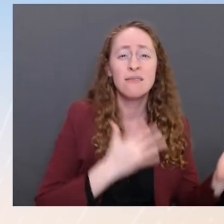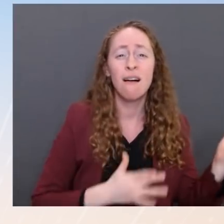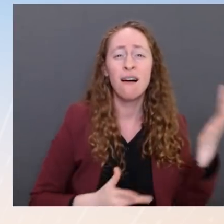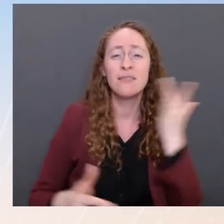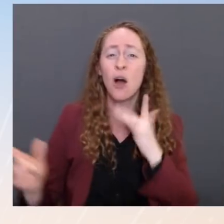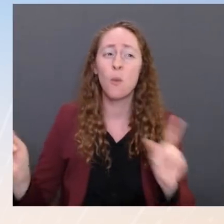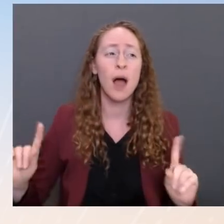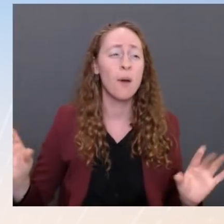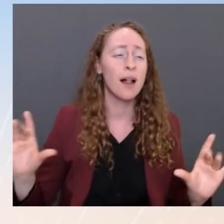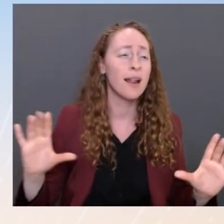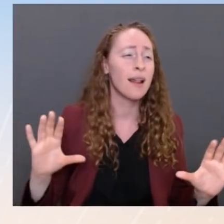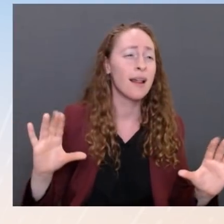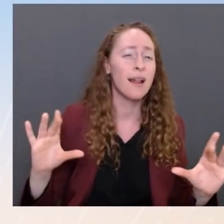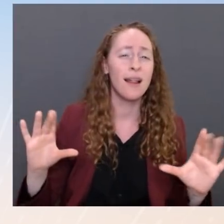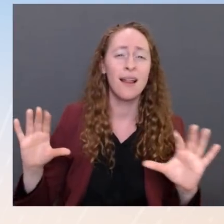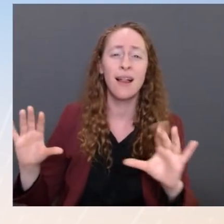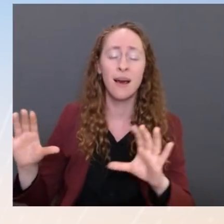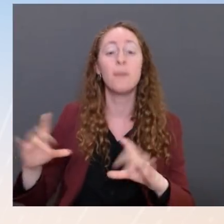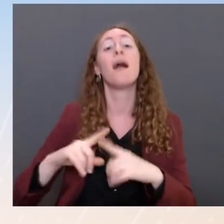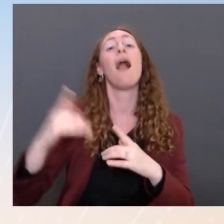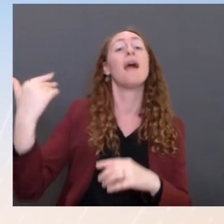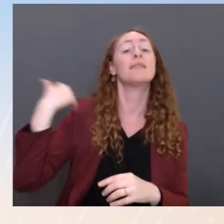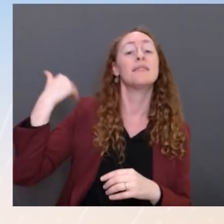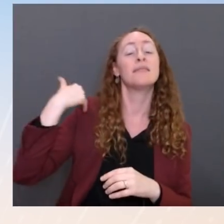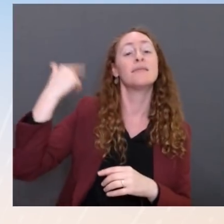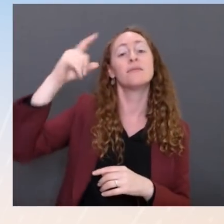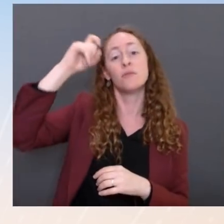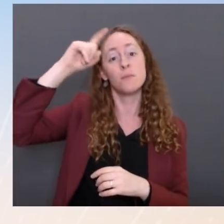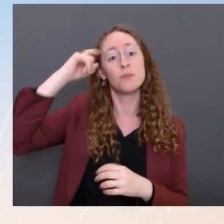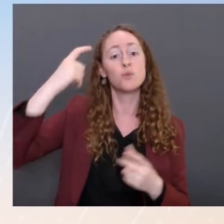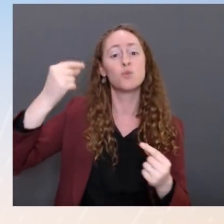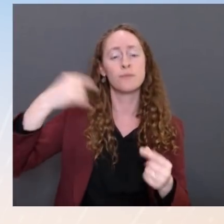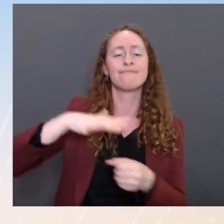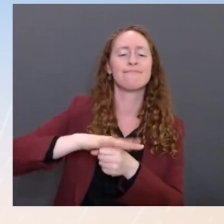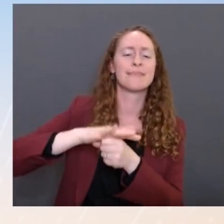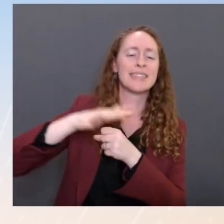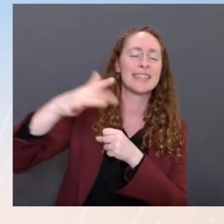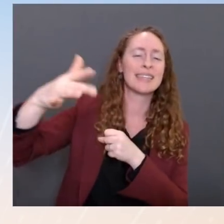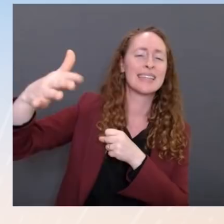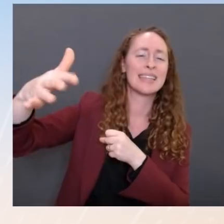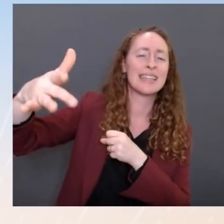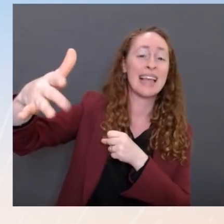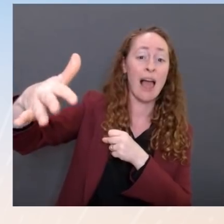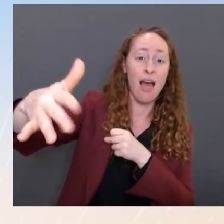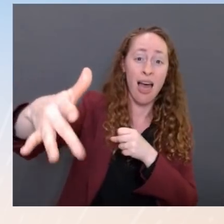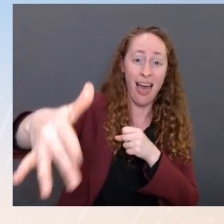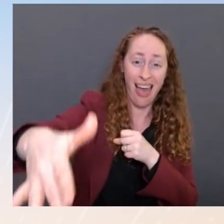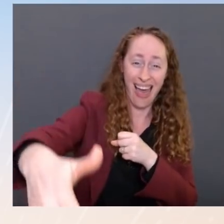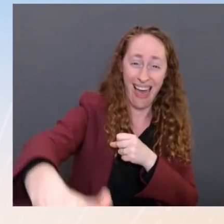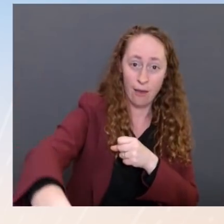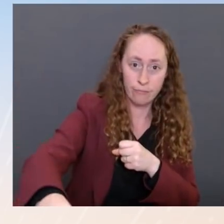where companies were shutting down manufacturing. So, the challenge is -- is that it's about what the demand is in the marketplace.